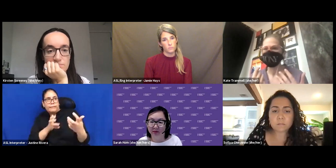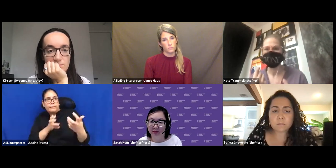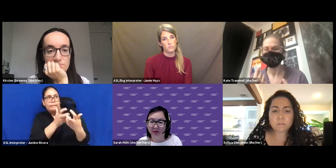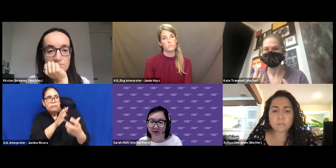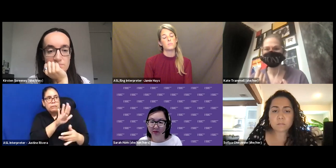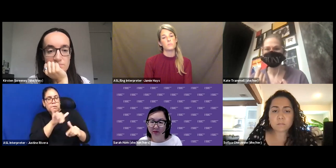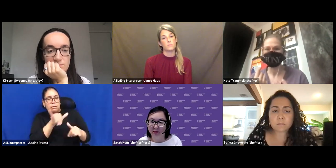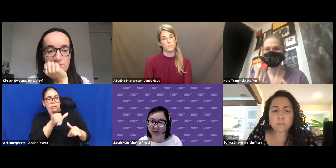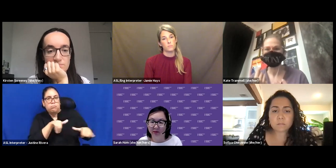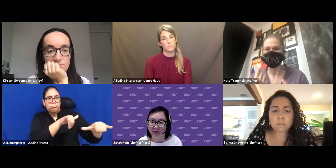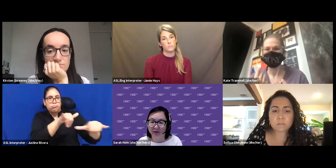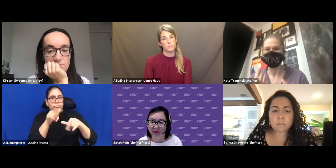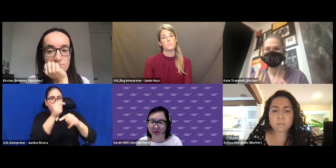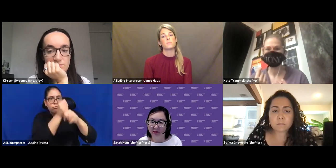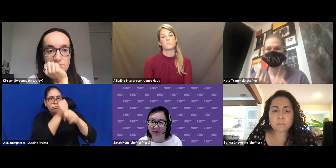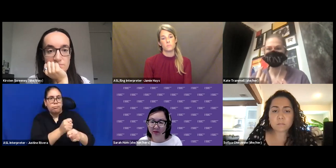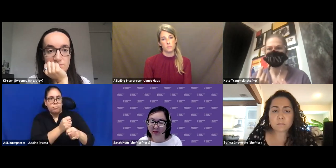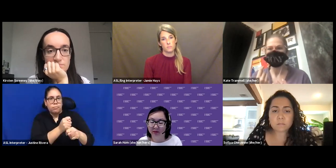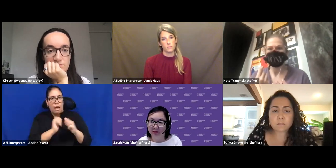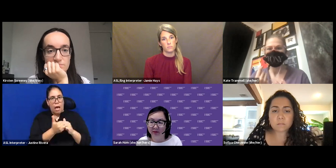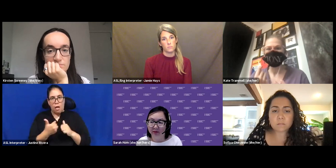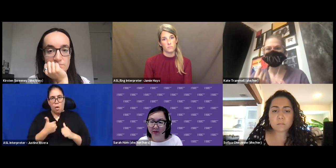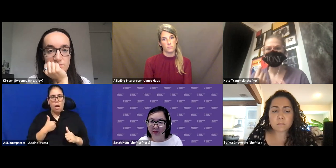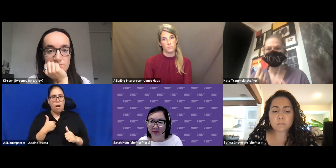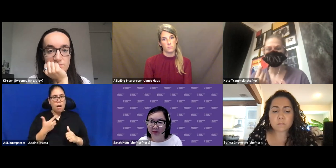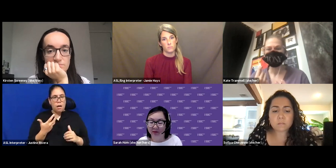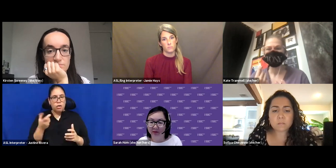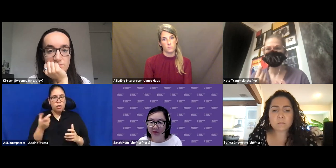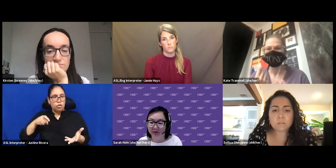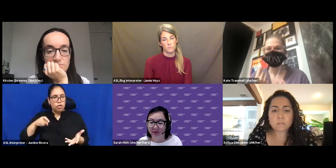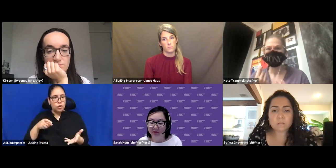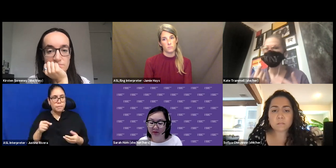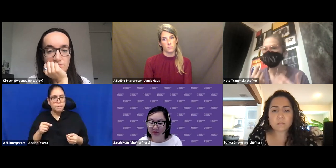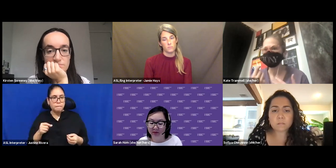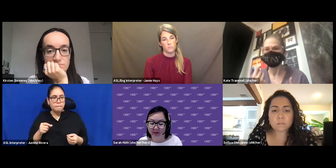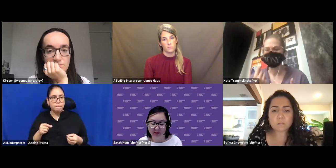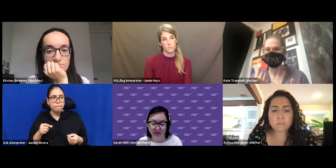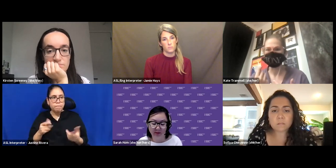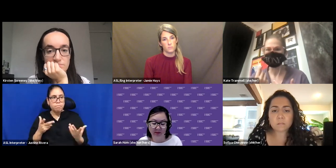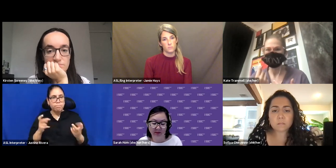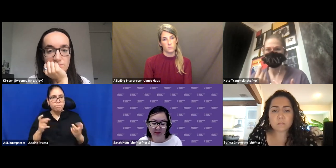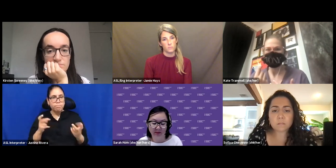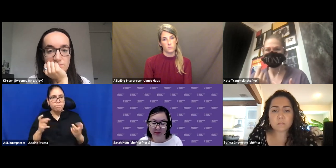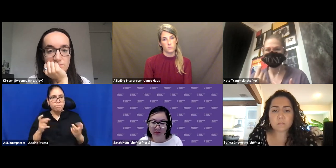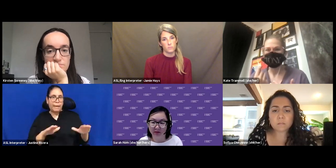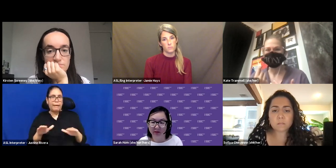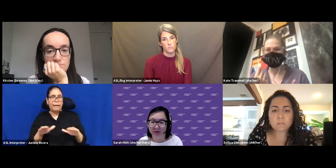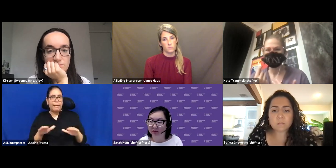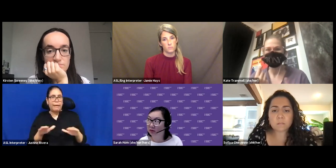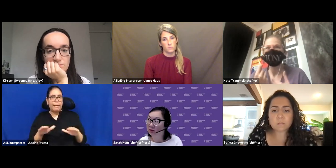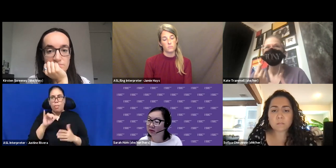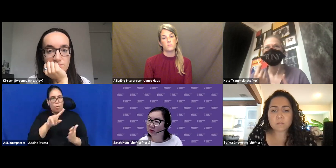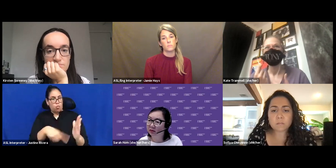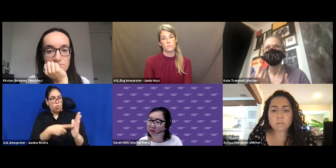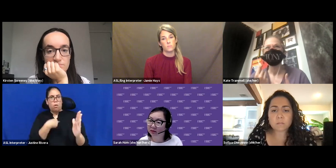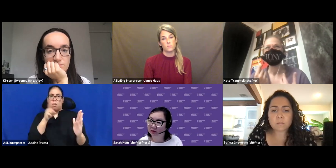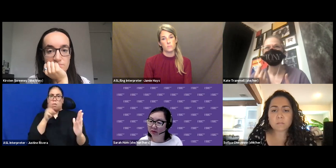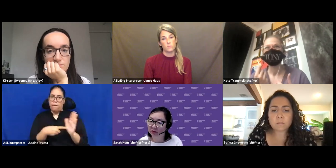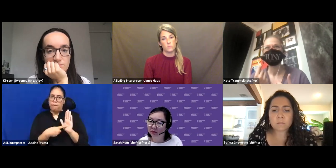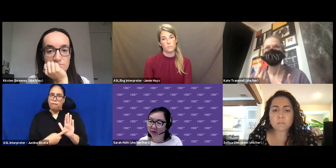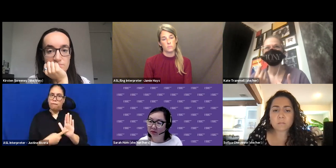mold into how I should act in roles kind of was stifling to me